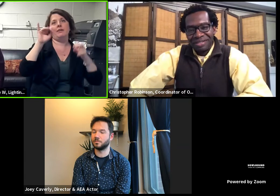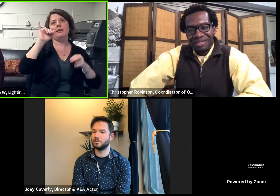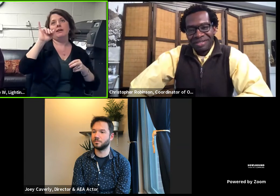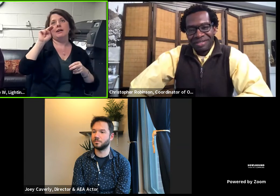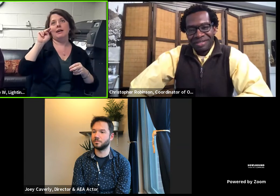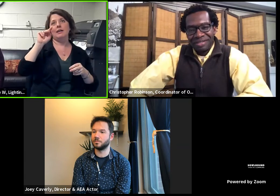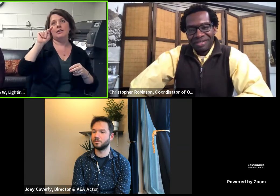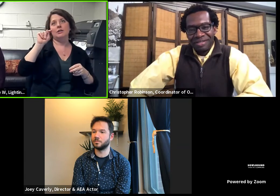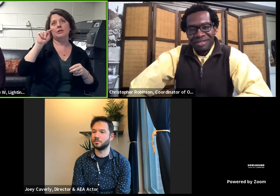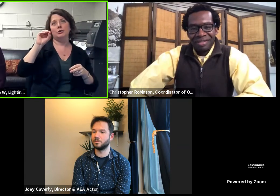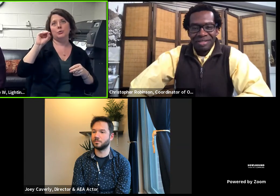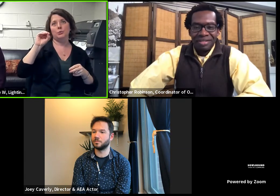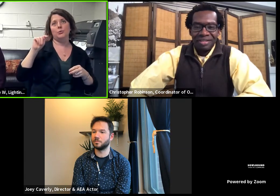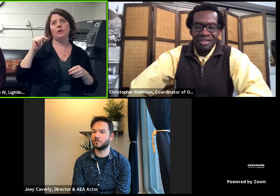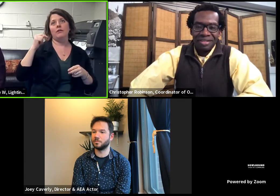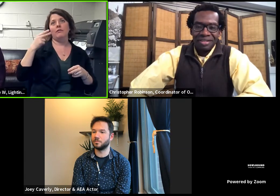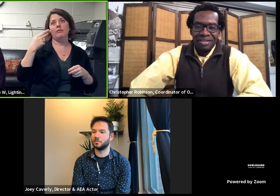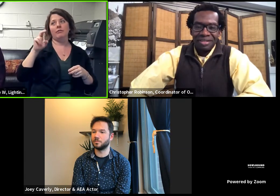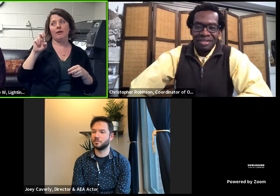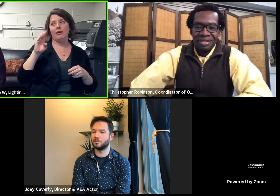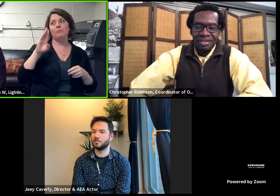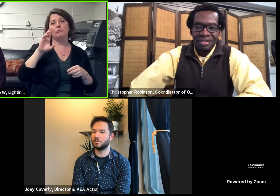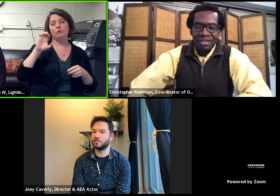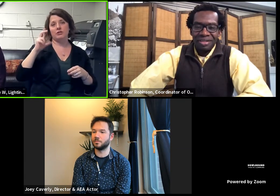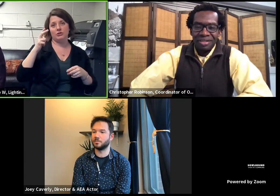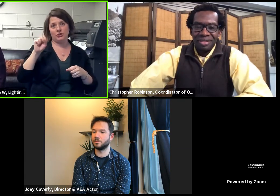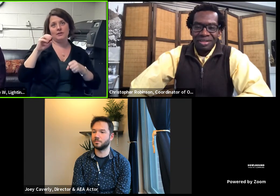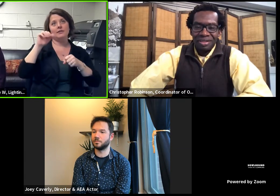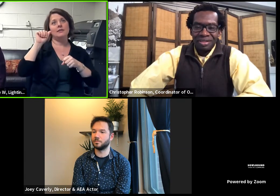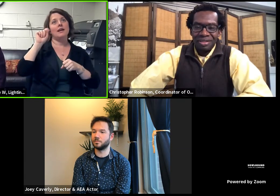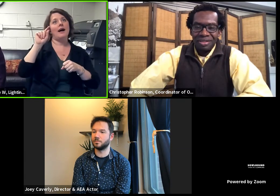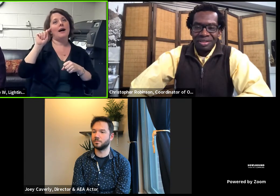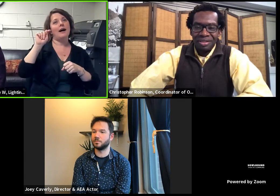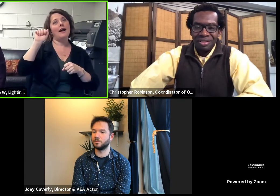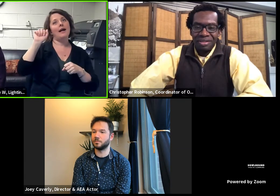was doing this show called "Into the Breeches!"